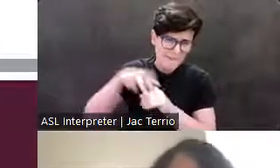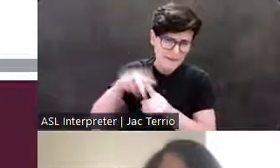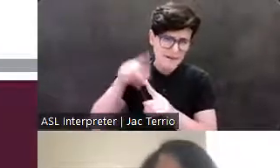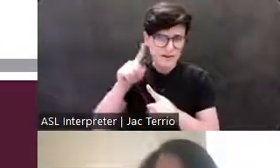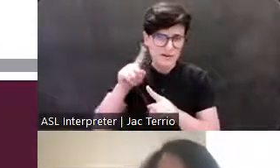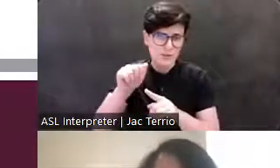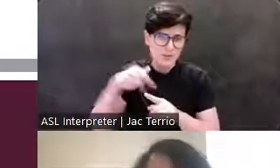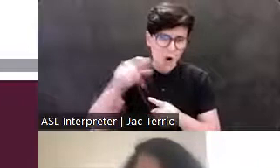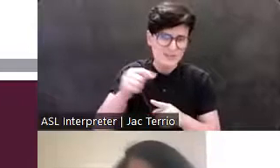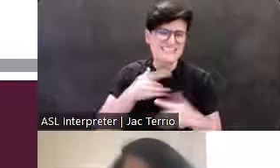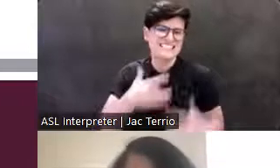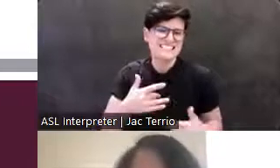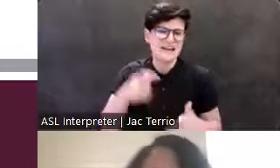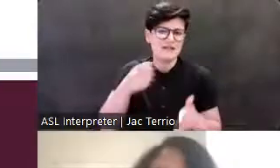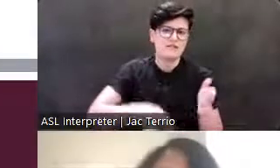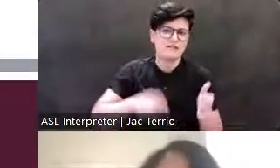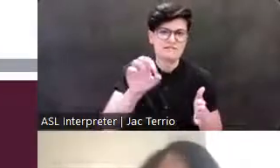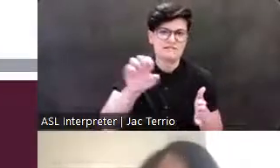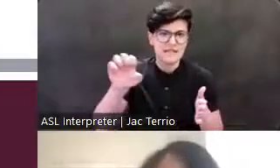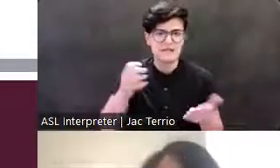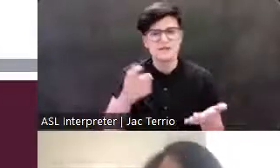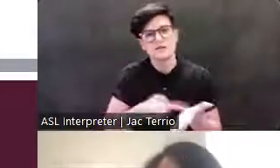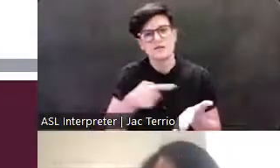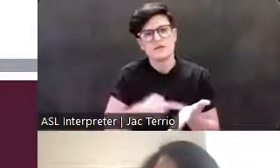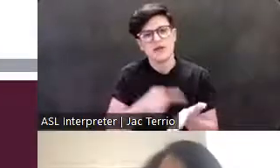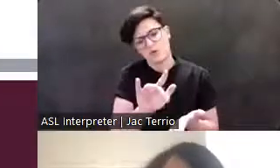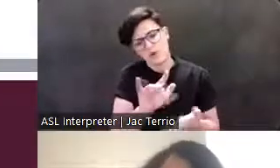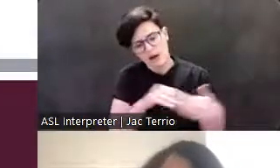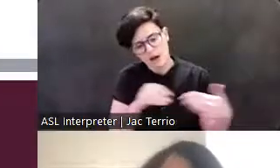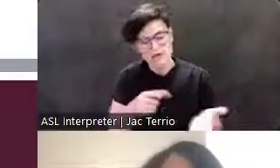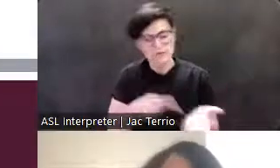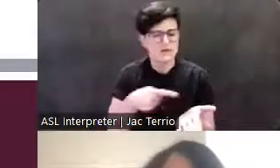Sometimes $25 and sometimes it's $50. They apply that to everybody.